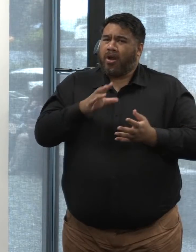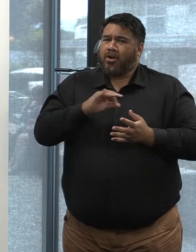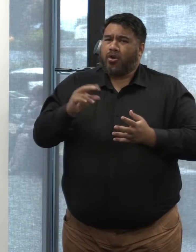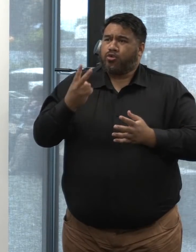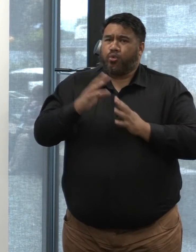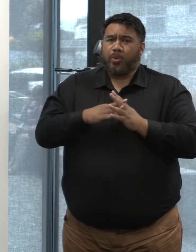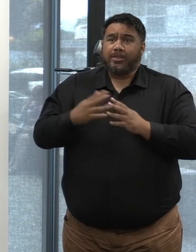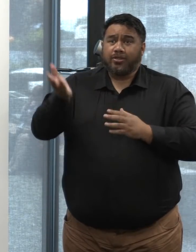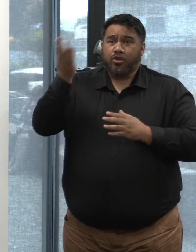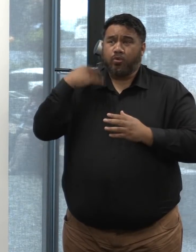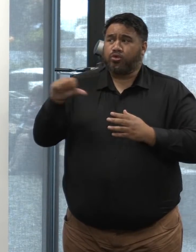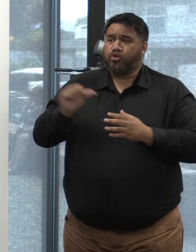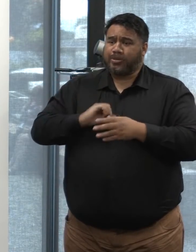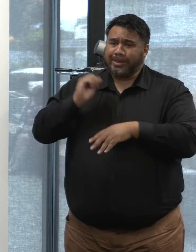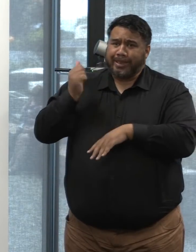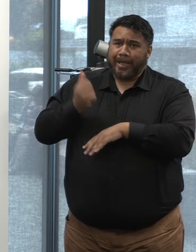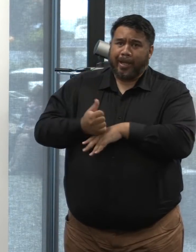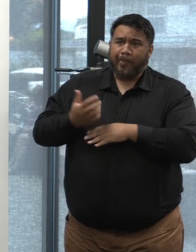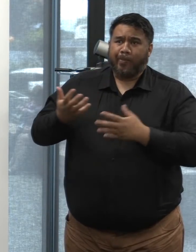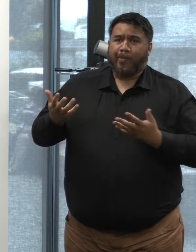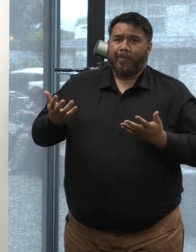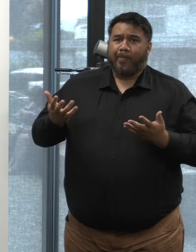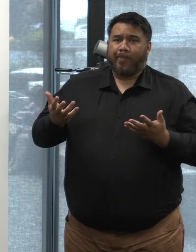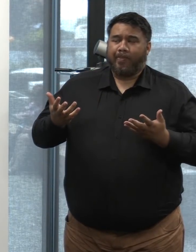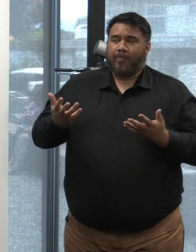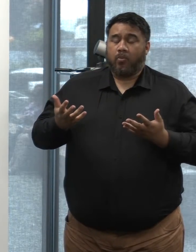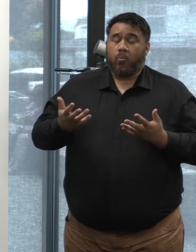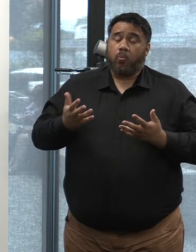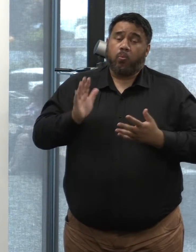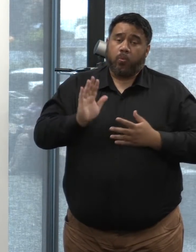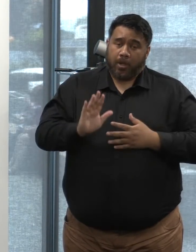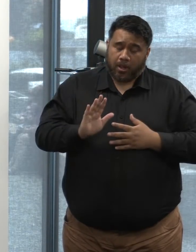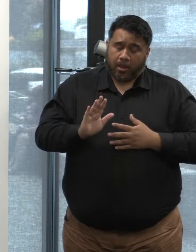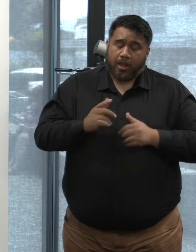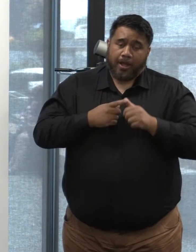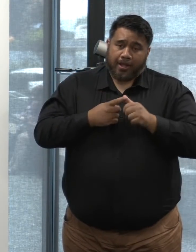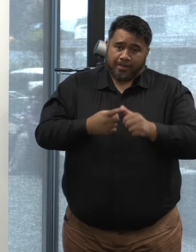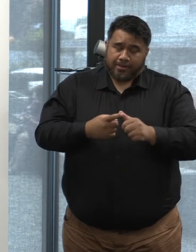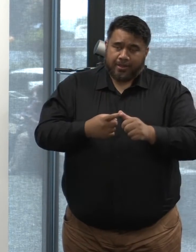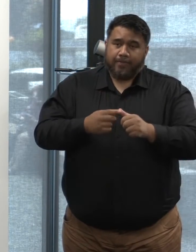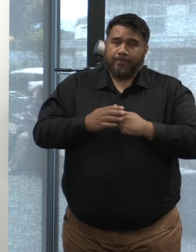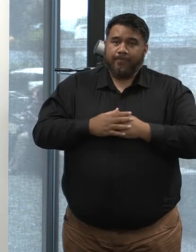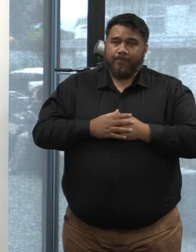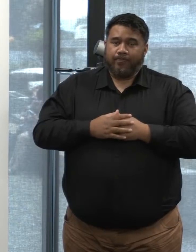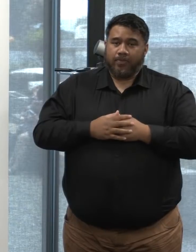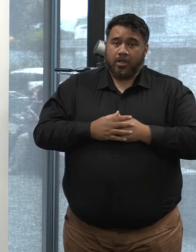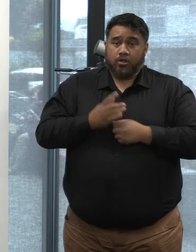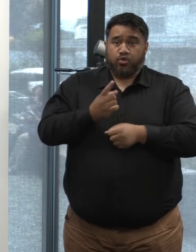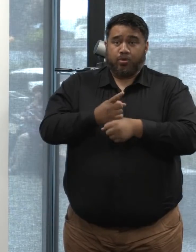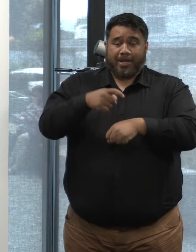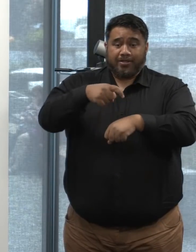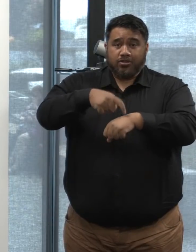Omicron is already spreadi, wouldn't this have been better if we had done it a couple of